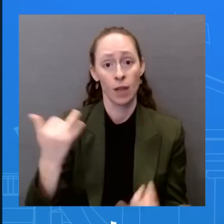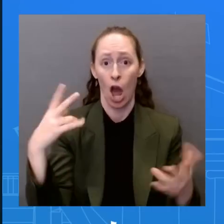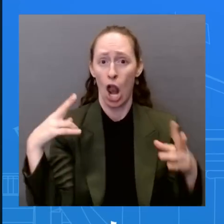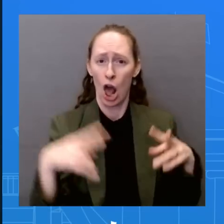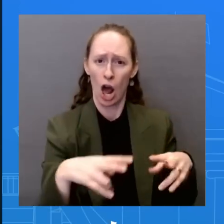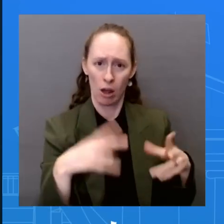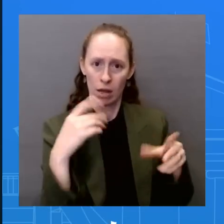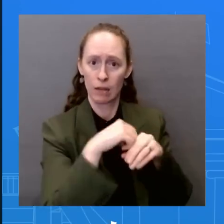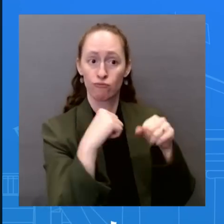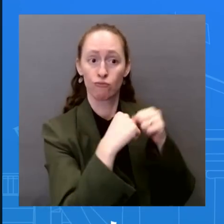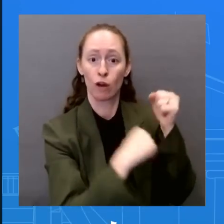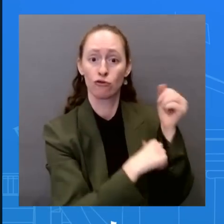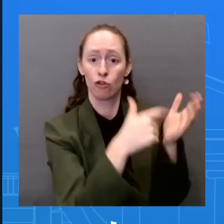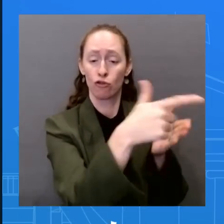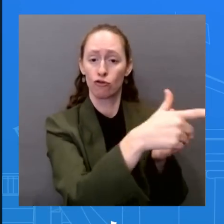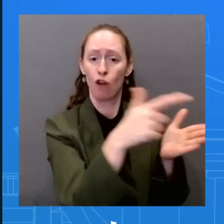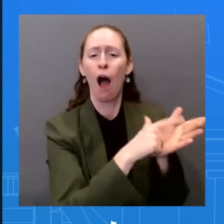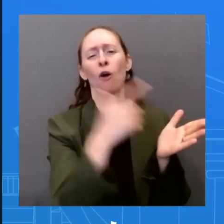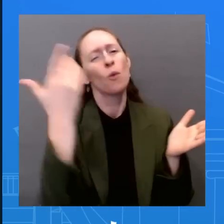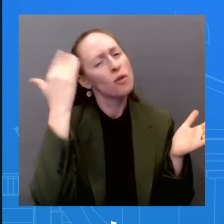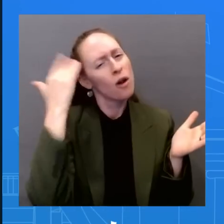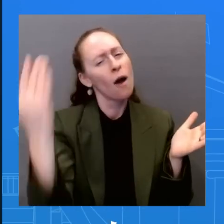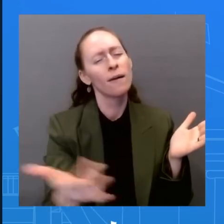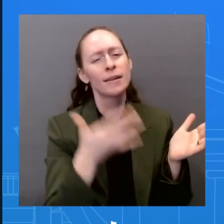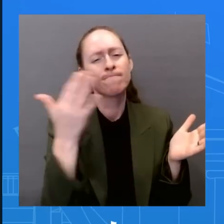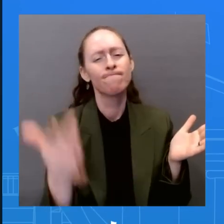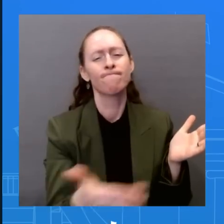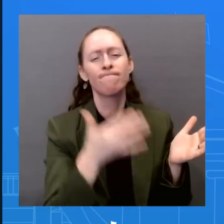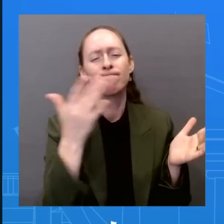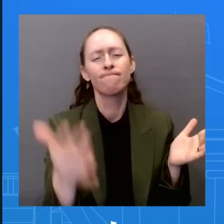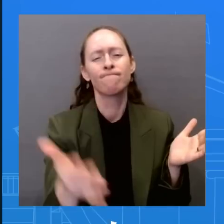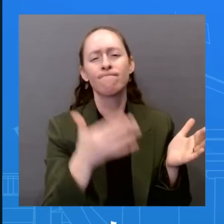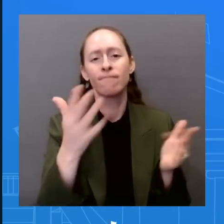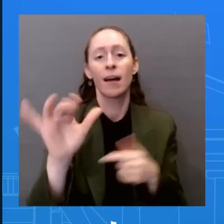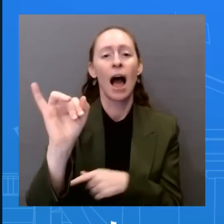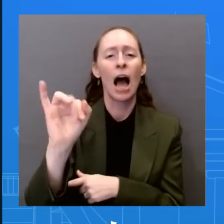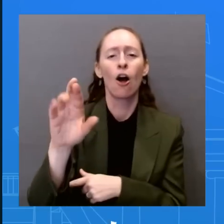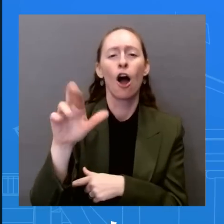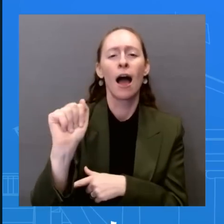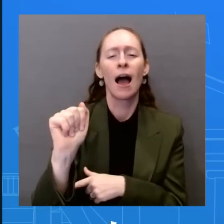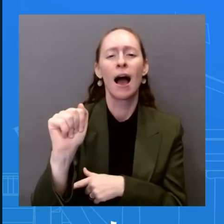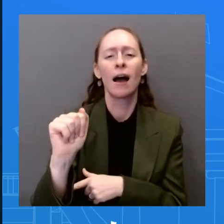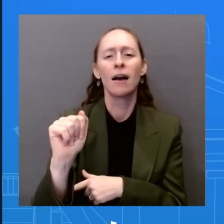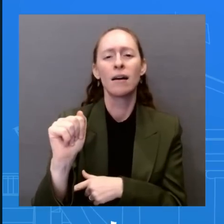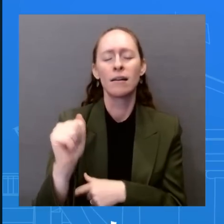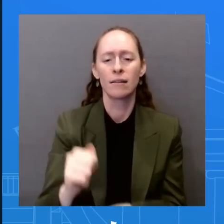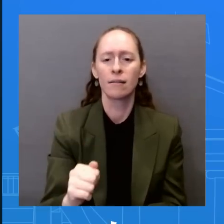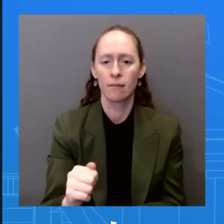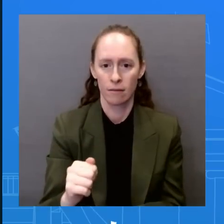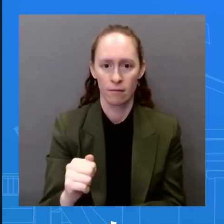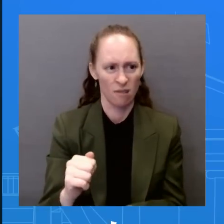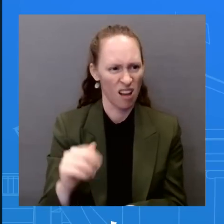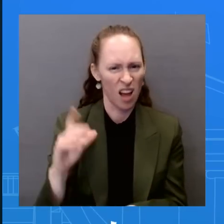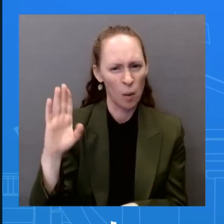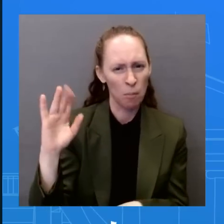if you put those together, $100 billion is going to deal with that issue in communities like Jackson.